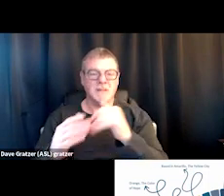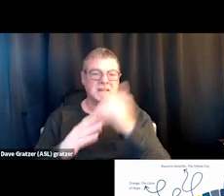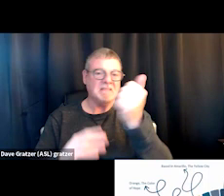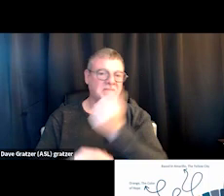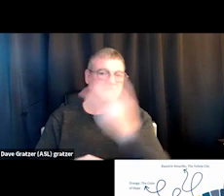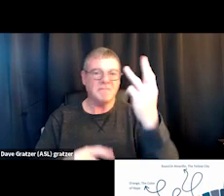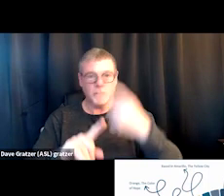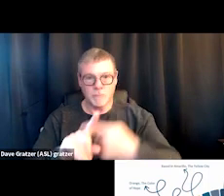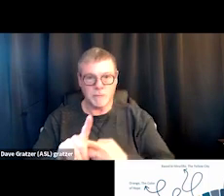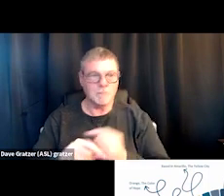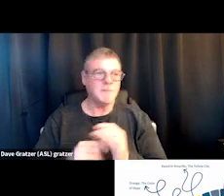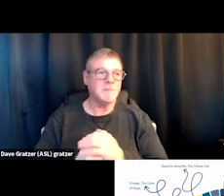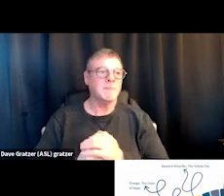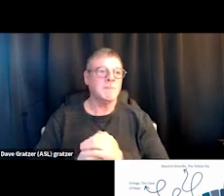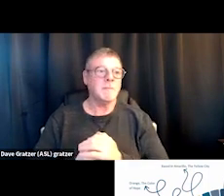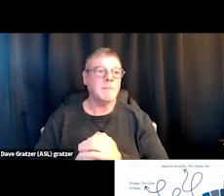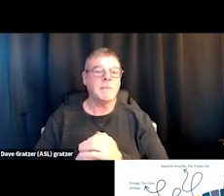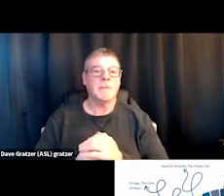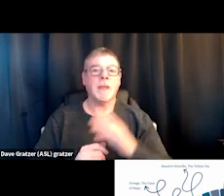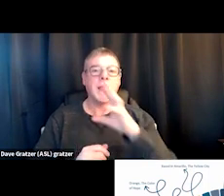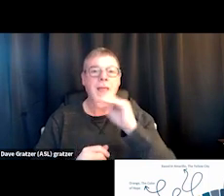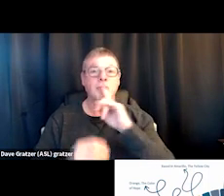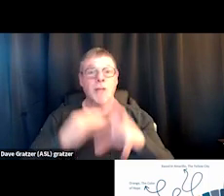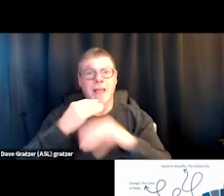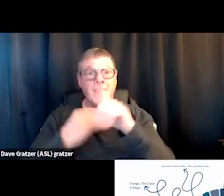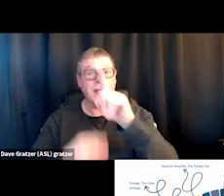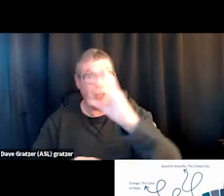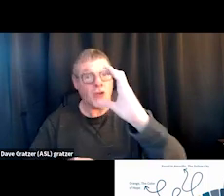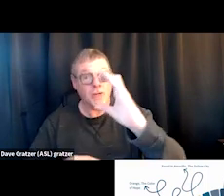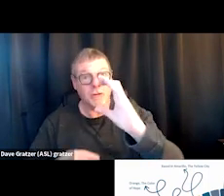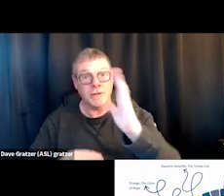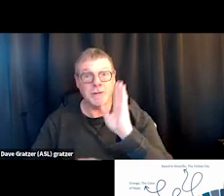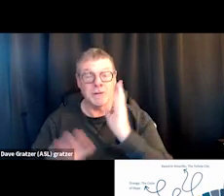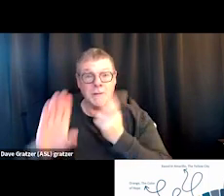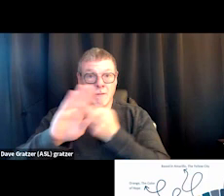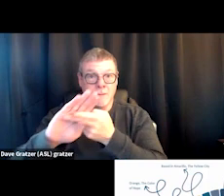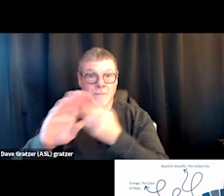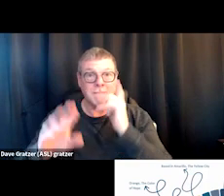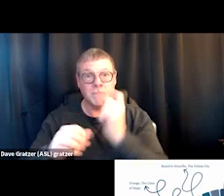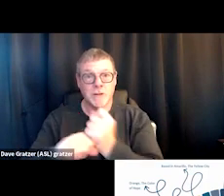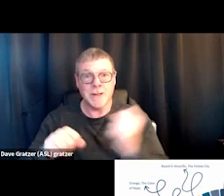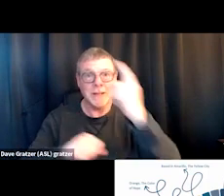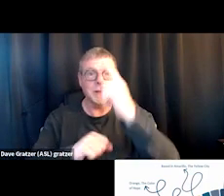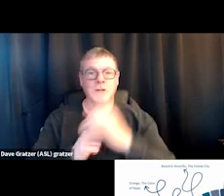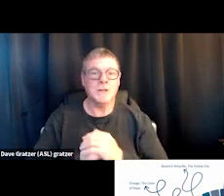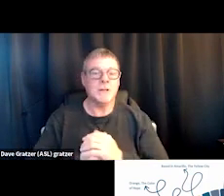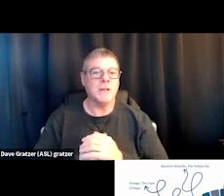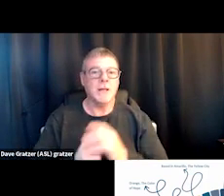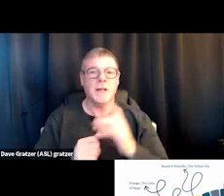and then, actually, hope to add another 100 beds, you know, next year, 'cause with the these comprehensive services,